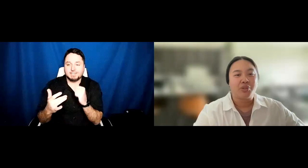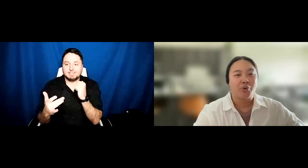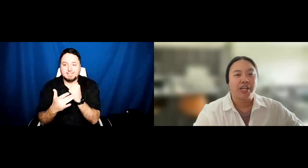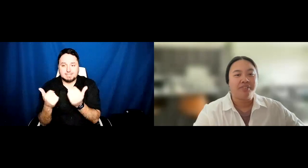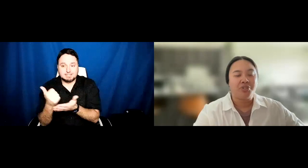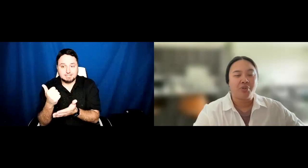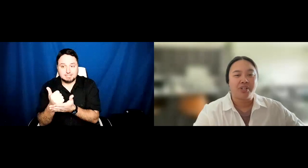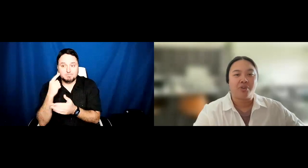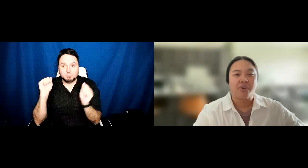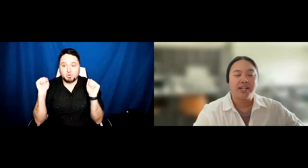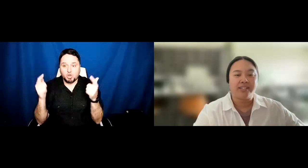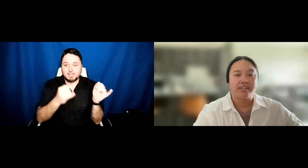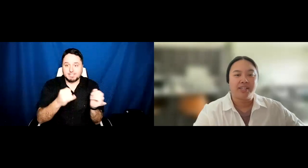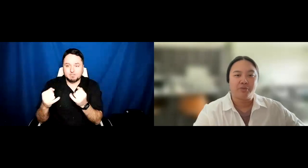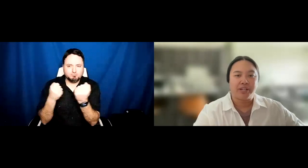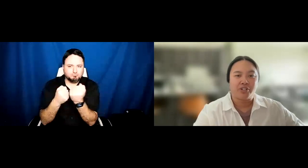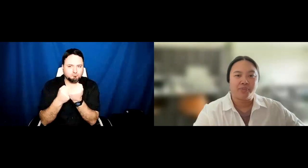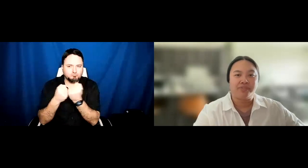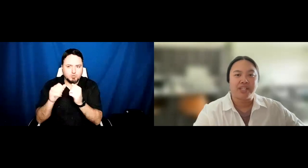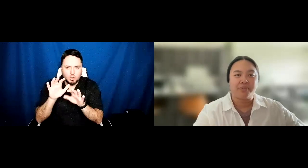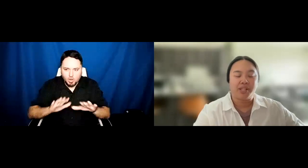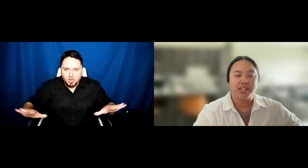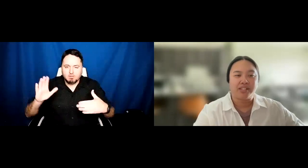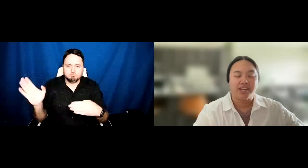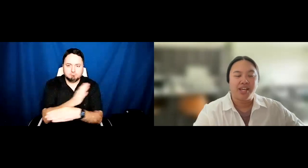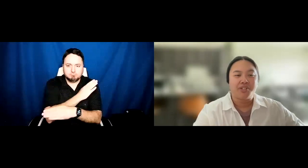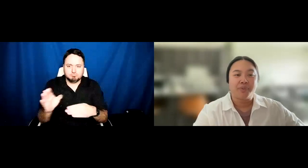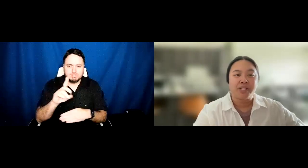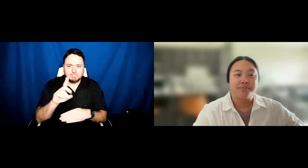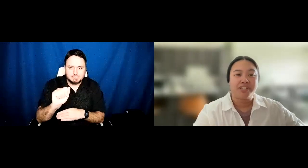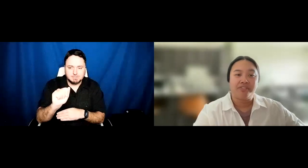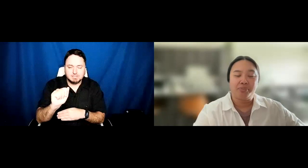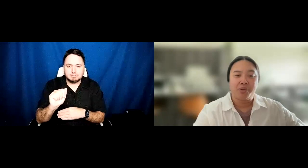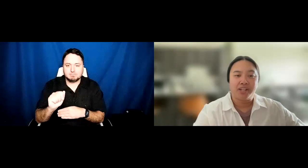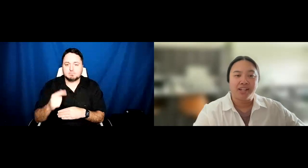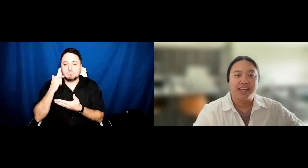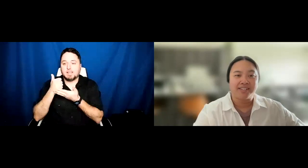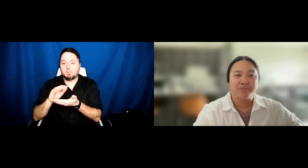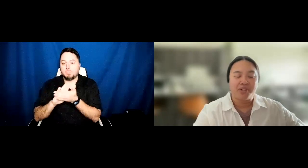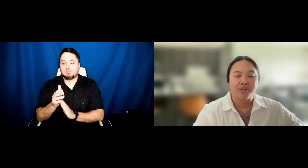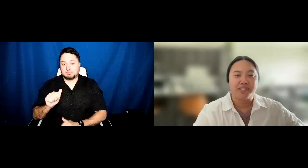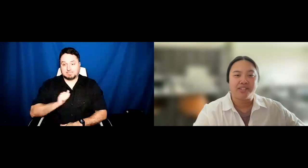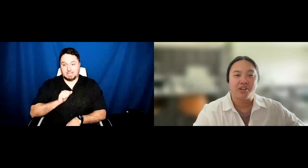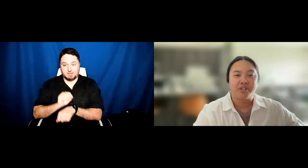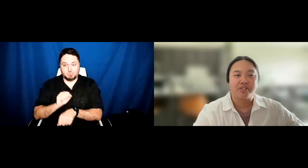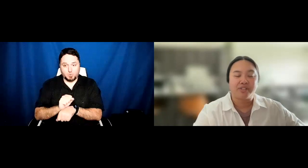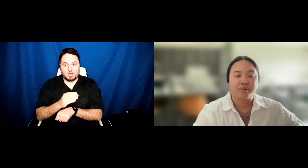to support individuals across the spectrum of disabilities to become self-employed and small business owners.